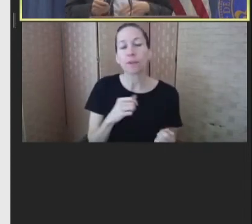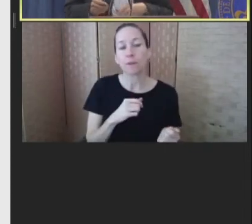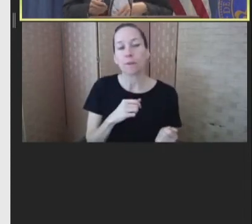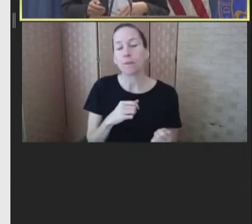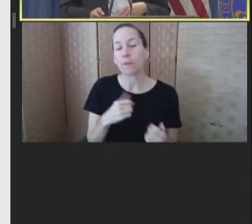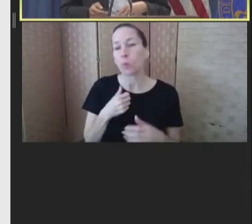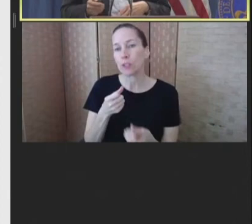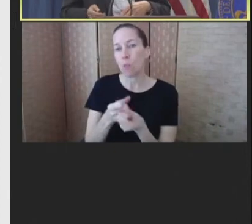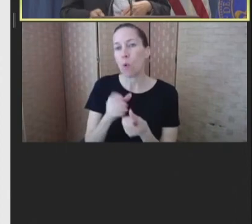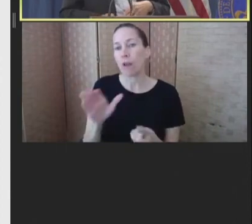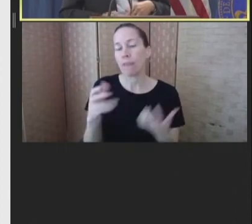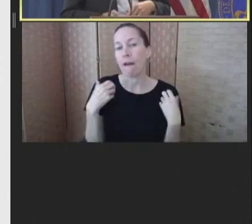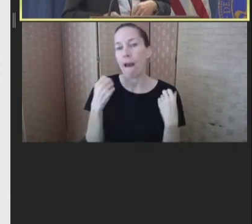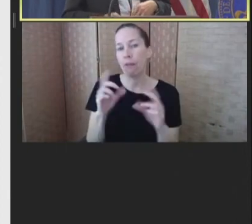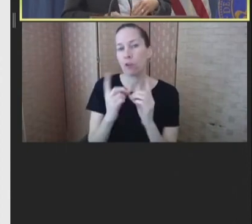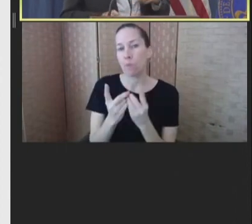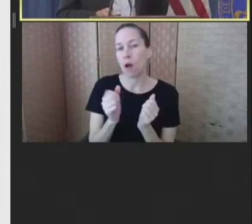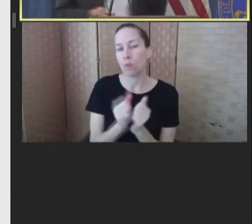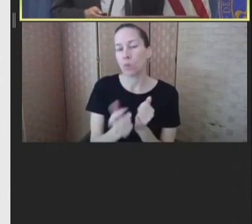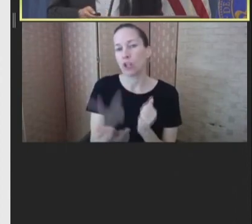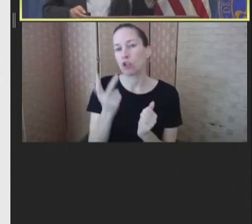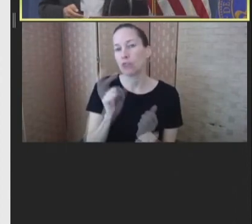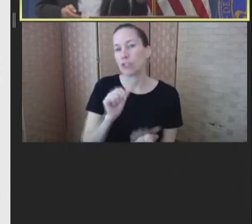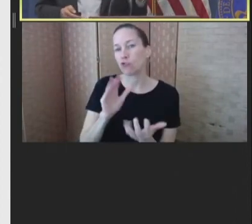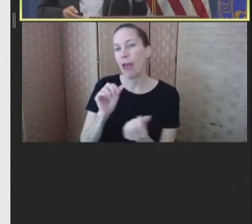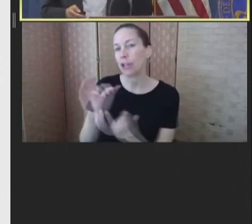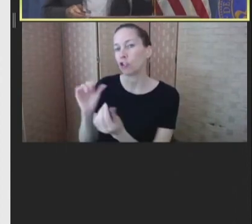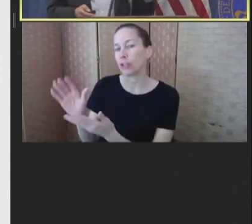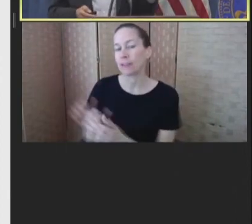strategies which I'll review. The first was using local data for local action.